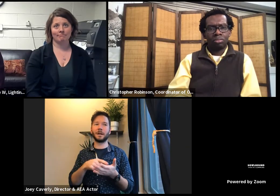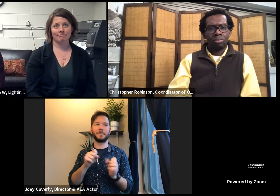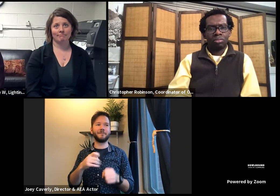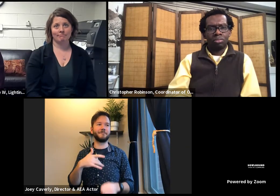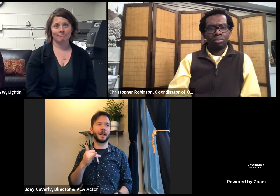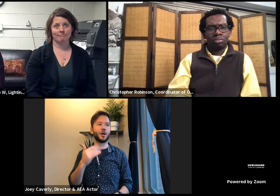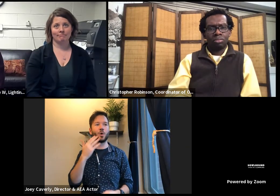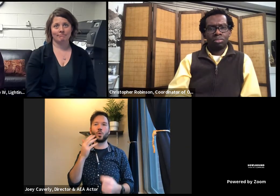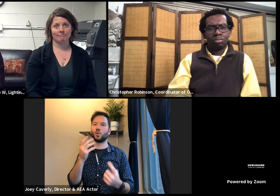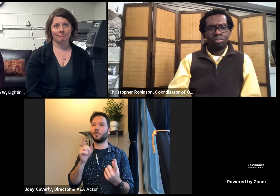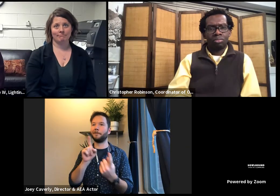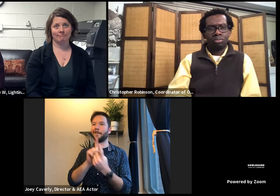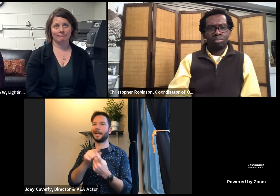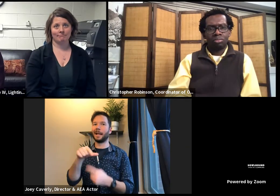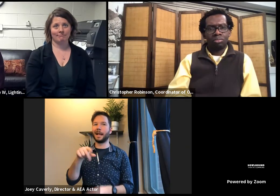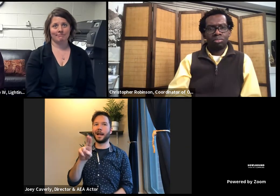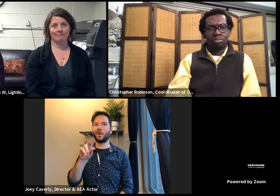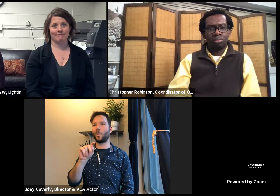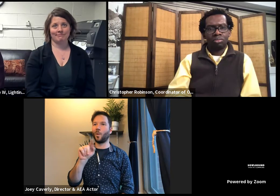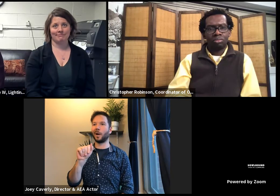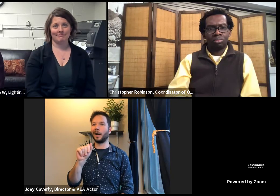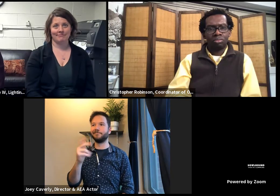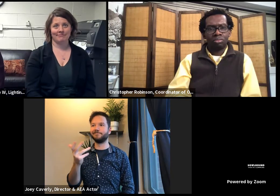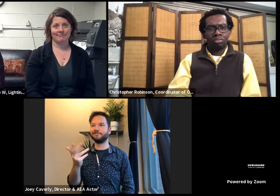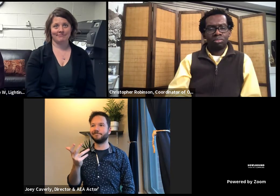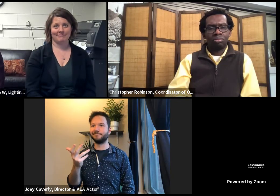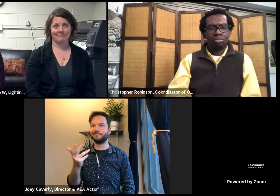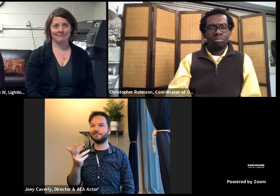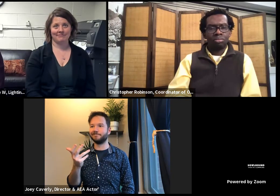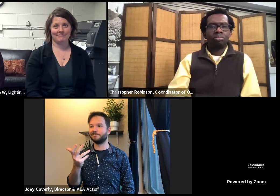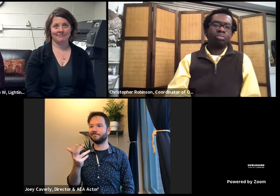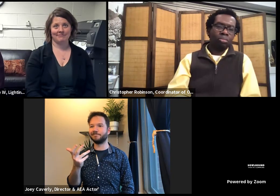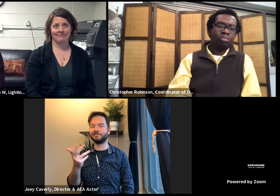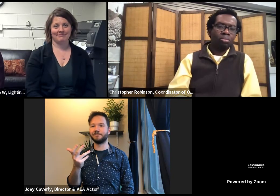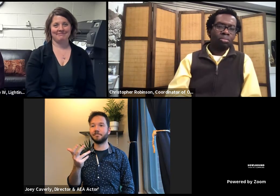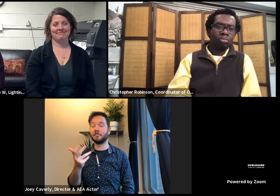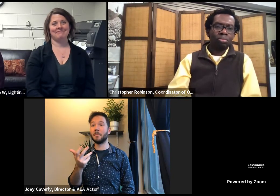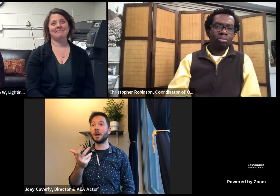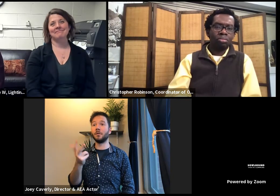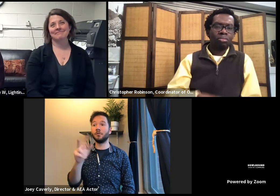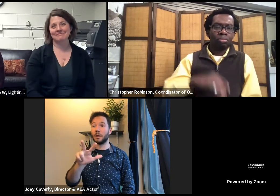It's a classic tokenism. If you've got two people in the room, maybe you're meeting a quota.